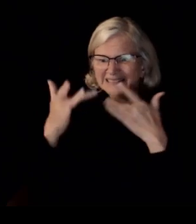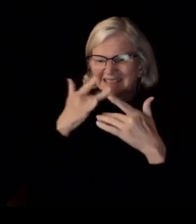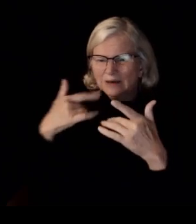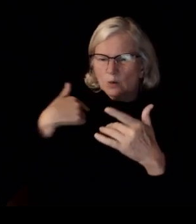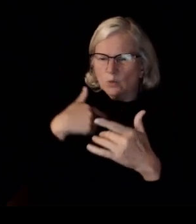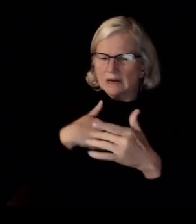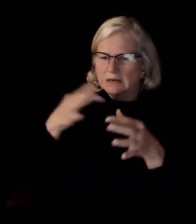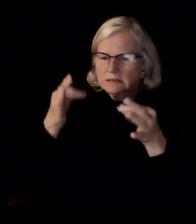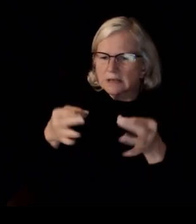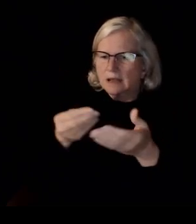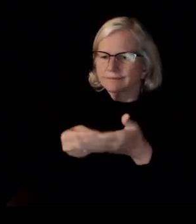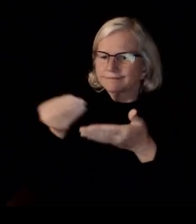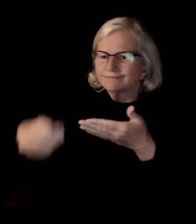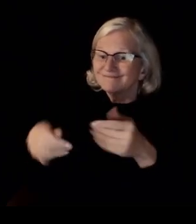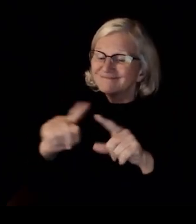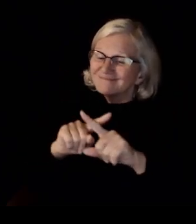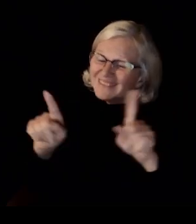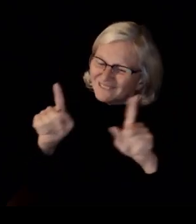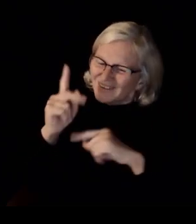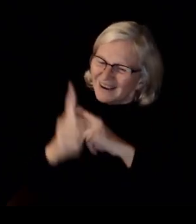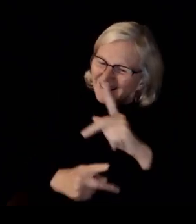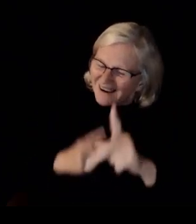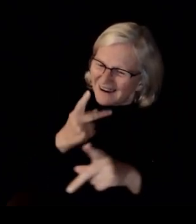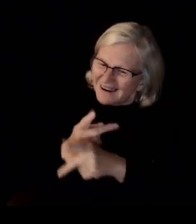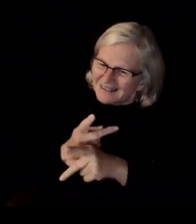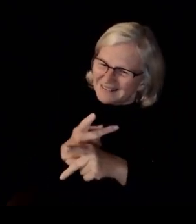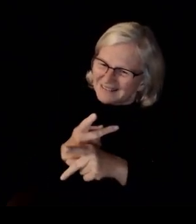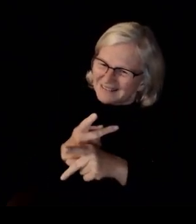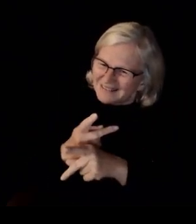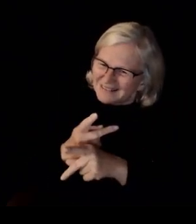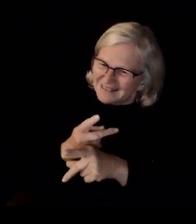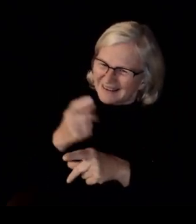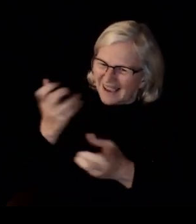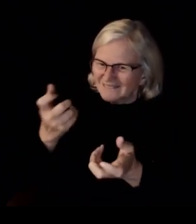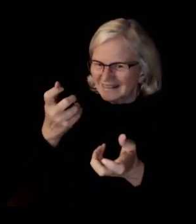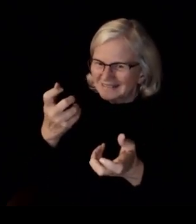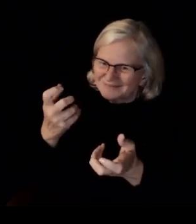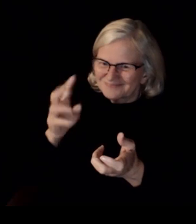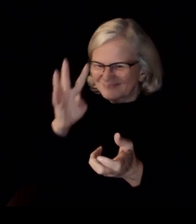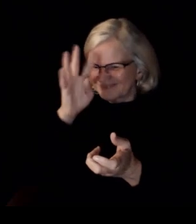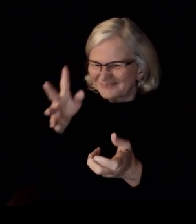own flexibility so with regard to PPE the state is in a considerably better position